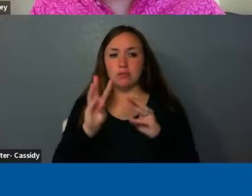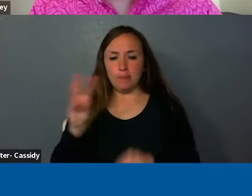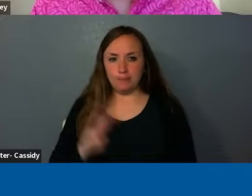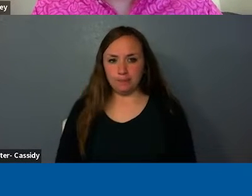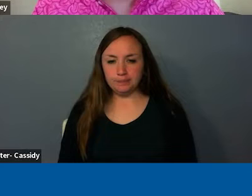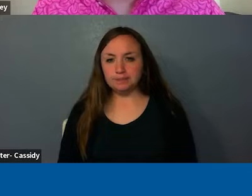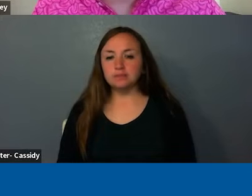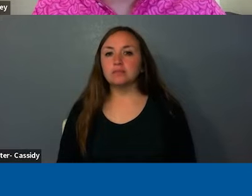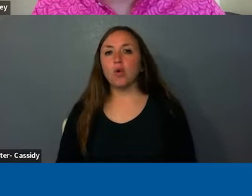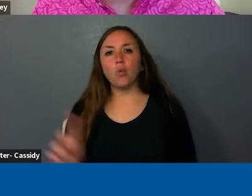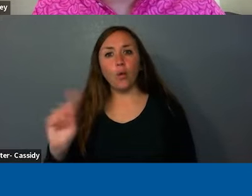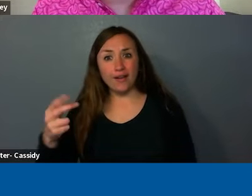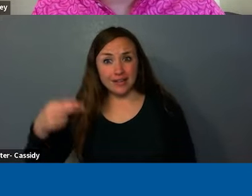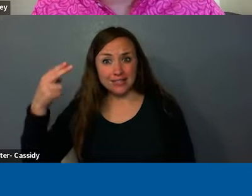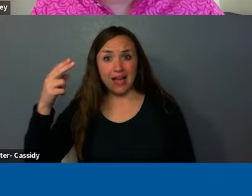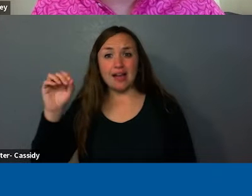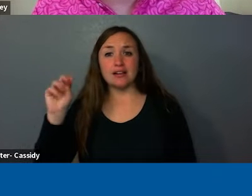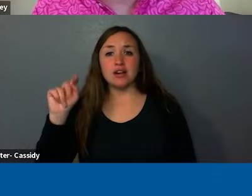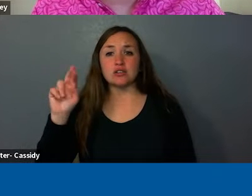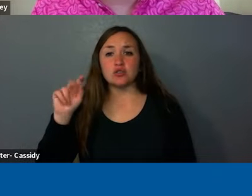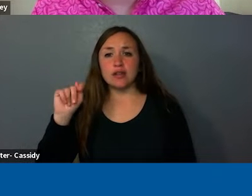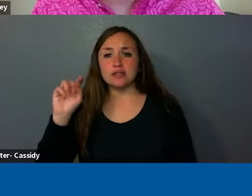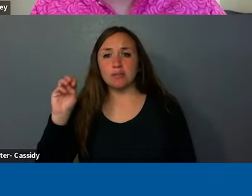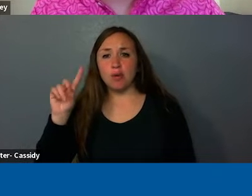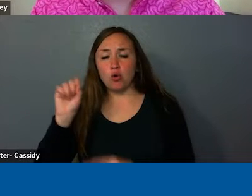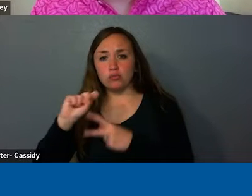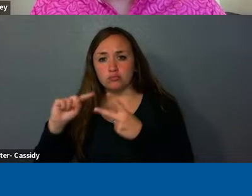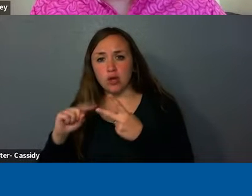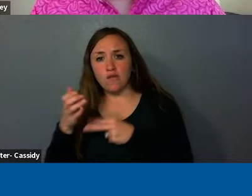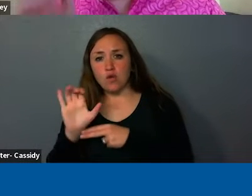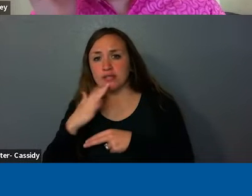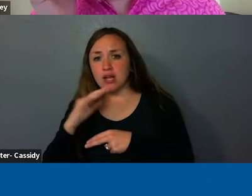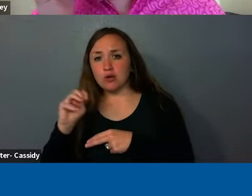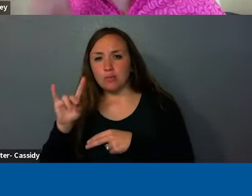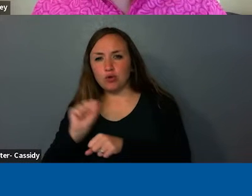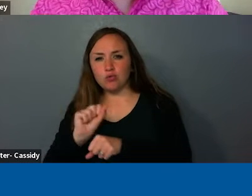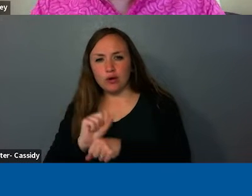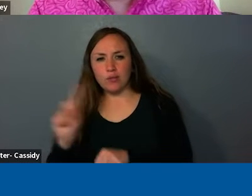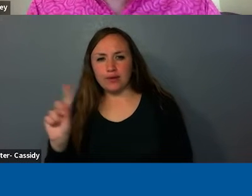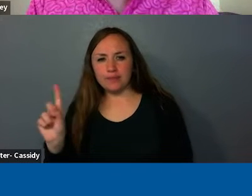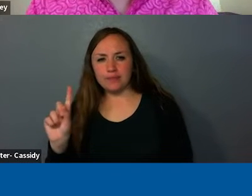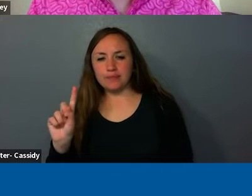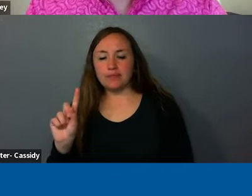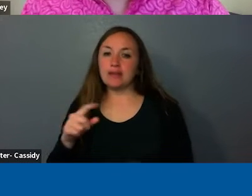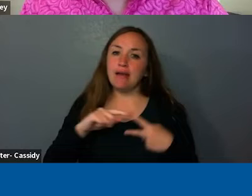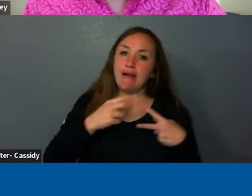Where does high contrast mode work and forced colors mode work? Well, high contrast mode works on Windows 7 and up